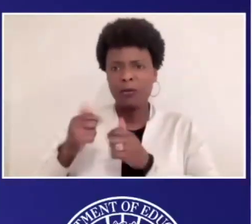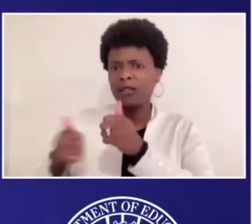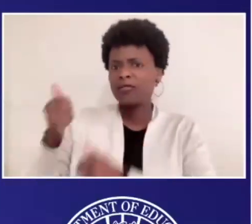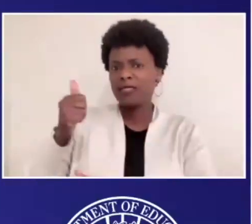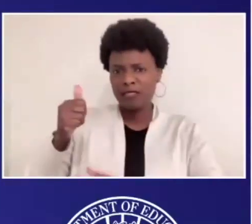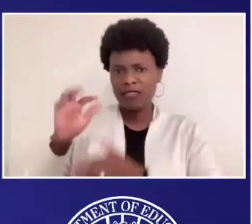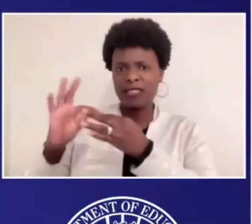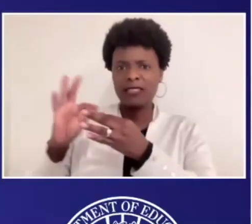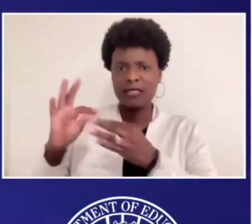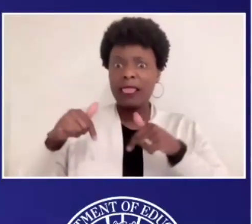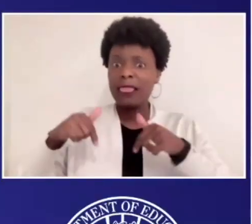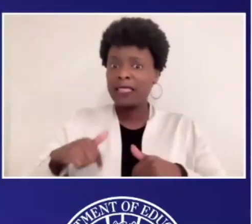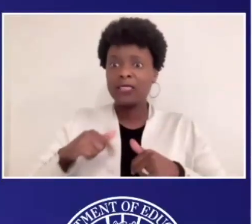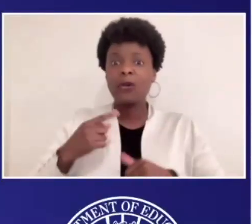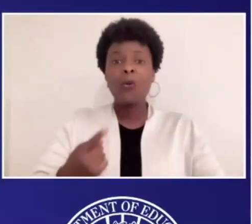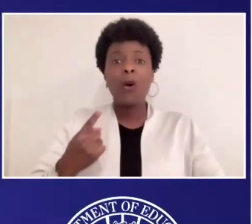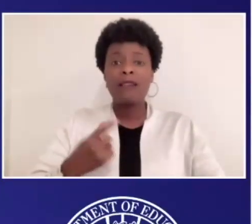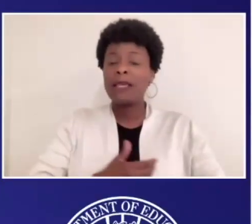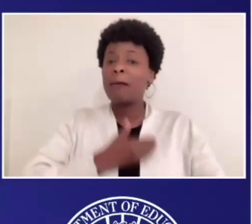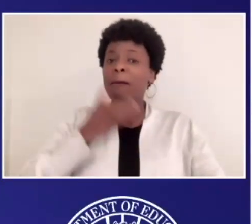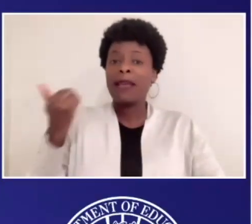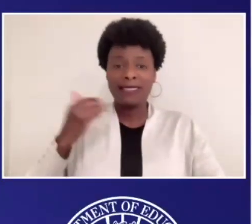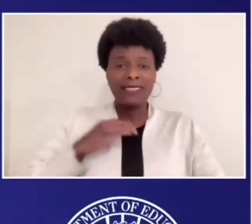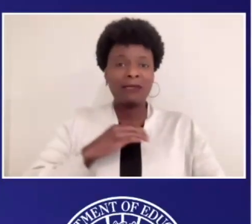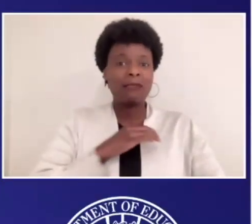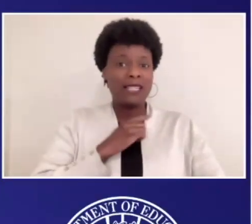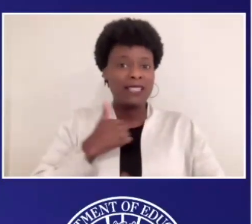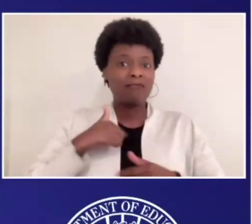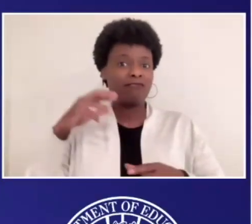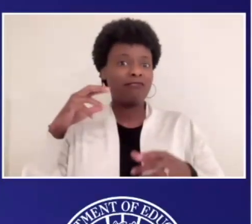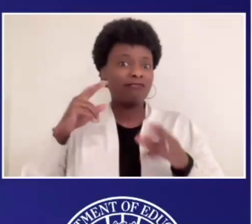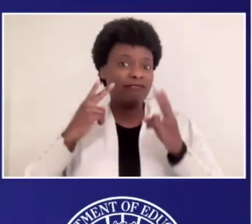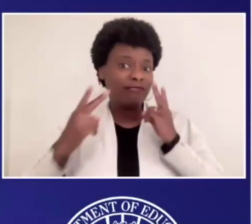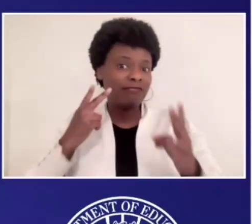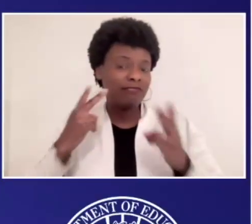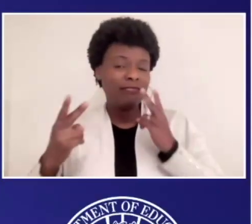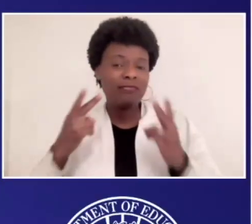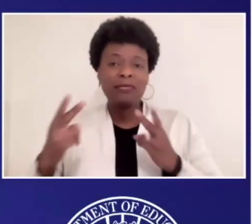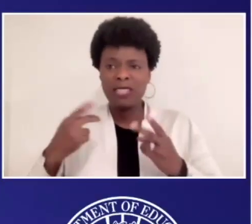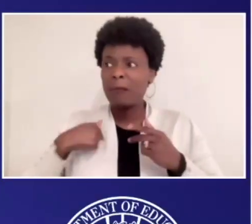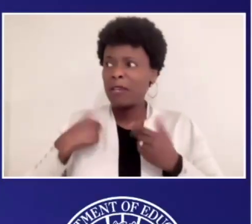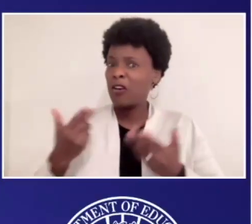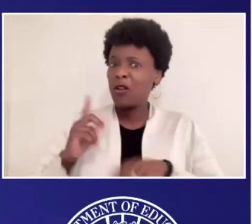remarks when they said this has been one of the best committees I've ever seen. I've been around for a long time, started when I was two,